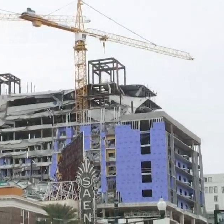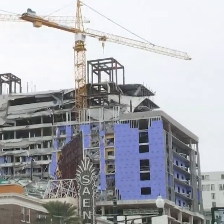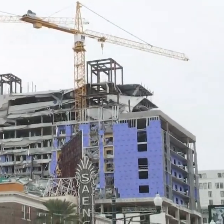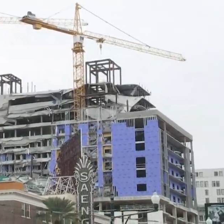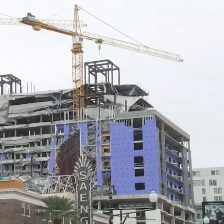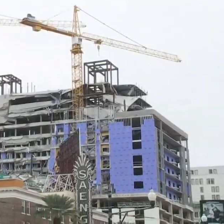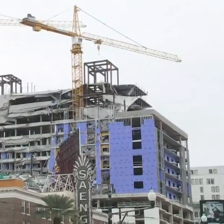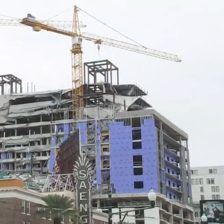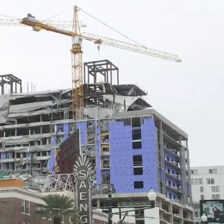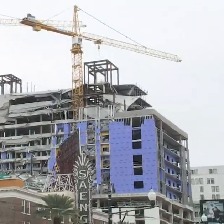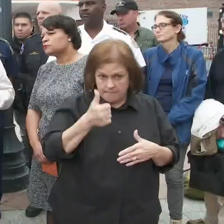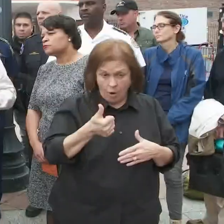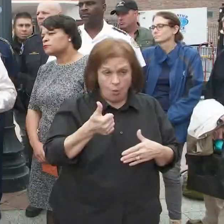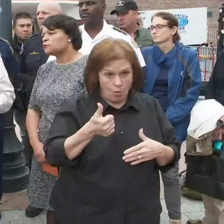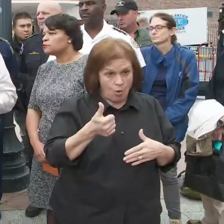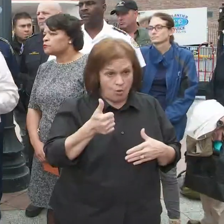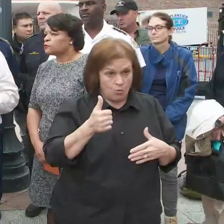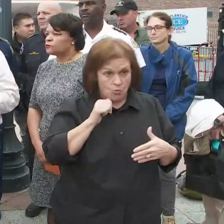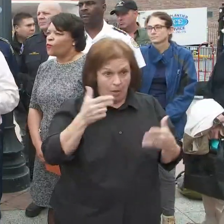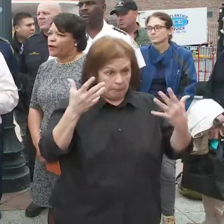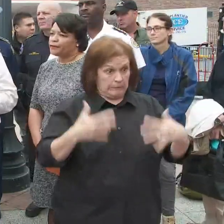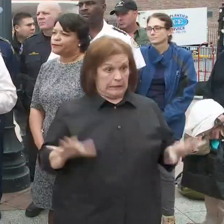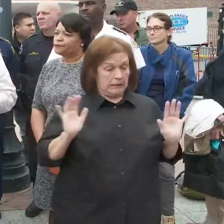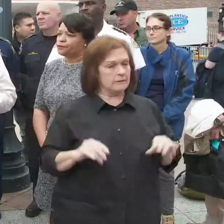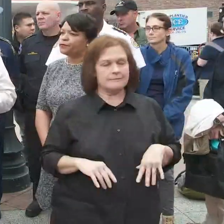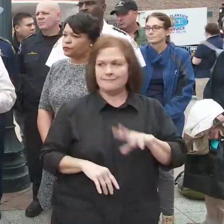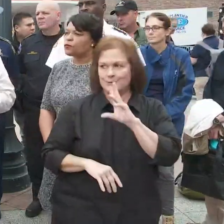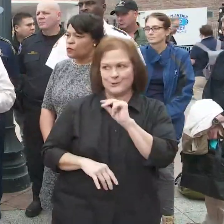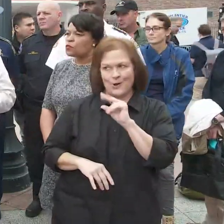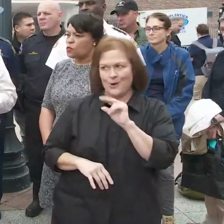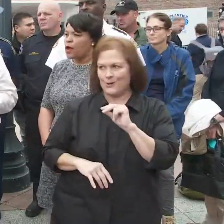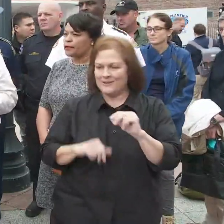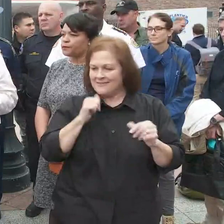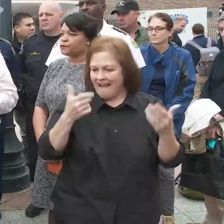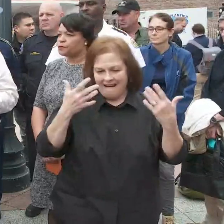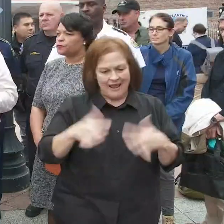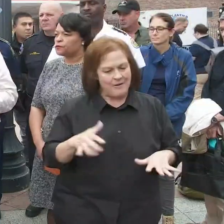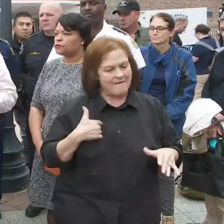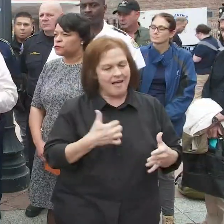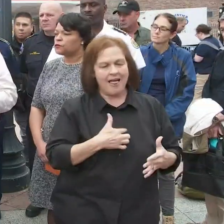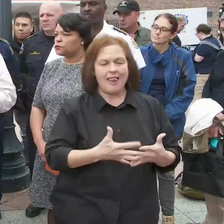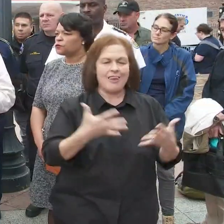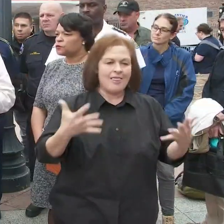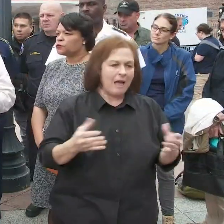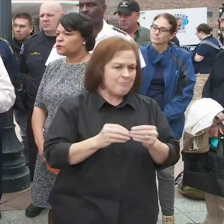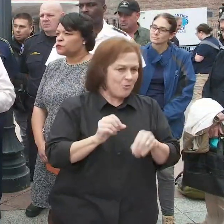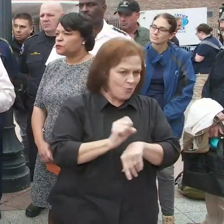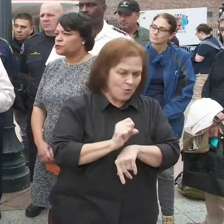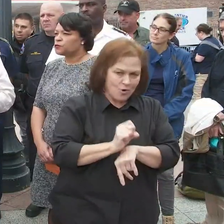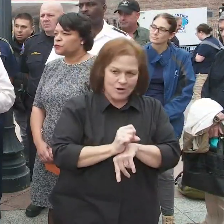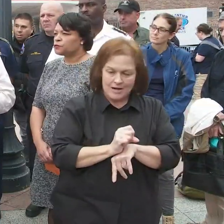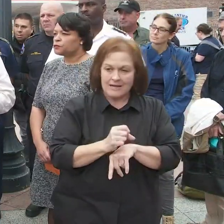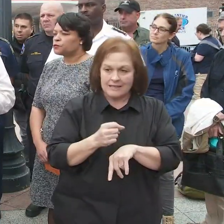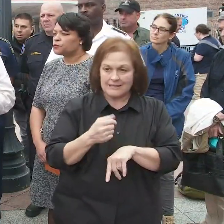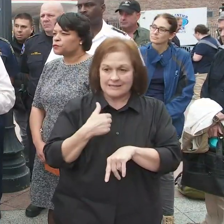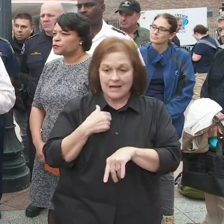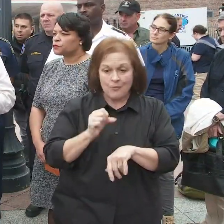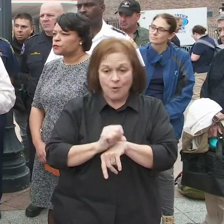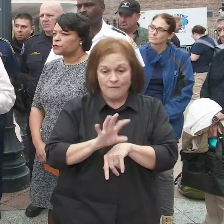THE COUNTRY. WHO DOES THIS ON A REGULAR BASIS. NOW EVEN THE COUNTRY. WHO DOES THIS ON A REGULAR BASIS. NOW EVEN AFTER REGULAR BASIS. NOW EVEN AFTER REGULAR BASIS. NOW EVEN AFTER NEARLY REGULAR BASIS. NOW EVEN AFTER NEARLY A REGULAR BASIS. NOW EVEN AFTER NEARLY A WEEK REGULAR BASIS. NOW EVEN AFTER NEARLY A WEEK MCCONNELL REGULAR BASIS. NOW EVEN AFTER NEARLY A WEEK MCCONNELL SAYS NEARLY A WEEK MCCONNELL SAYS NEARLY A WEEK MCCONNELL SAYS THE NEARLY A WEEK MCCONNELL SAYS THE WORK NEARLY A WEEK MCCONNELL SAYS THE WORK IS NEARLY A WEEK MCCONNELL SAYS THE WORK IS FAR NEARLY A WEEK MCCONNELL SAYS THE WORK IS FAR FROM NEARLY A WEEK MCCONNELL SAYS THE WORK IS FAR FROM OVER. NEARLY A WEEK MCCONNELL SAYS THE WORK IS FAR FROM OVER. ONCE THE WORK IS FAR FROM OVER. ONCE THE WORK IS FAR FROM OVER. ONCE THE THE WORK IS FAR FROM OVER. ONCE THE CHARGES THE WORK IS FAR FROM OVER. ONCE THE CHARGES ARE THE WORK IS FAR FROM OVER. ONCE THE CHARGES ARE DETONATED THE WORK IS FAR FROM OVER. ONCE THE CHARGES ARE DETONATED WELL THE CHARGES ARE DETONATED WELL THE CHARGES ARE DETONATED WELL IT'S THE CHARGES ARE DETONATED WELL IT'S NOT THE CHARGES ARE DETONATED WELL IT'S NOT IT THE CHARGES ARE DETONATED WELL IT'S NOT IT SAID